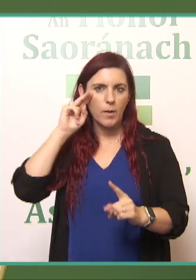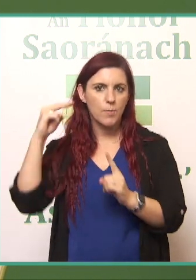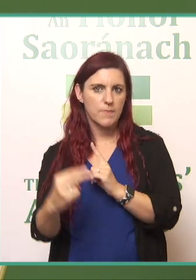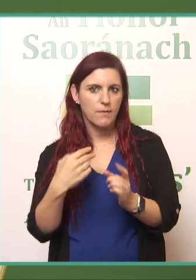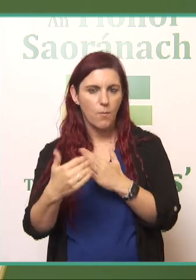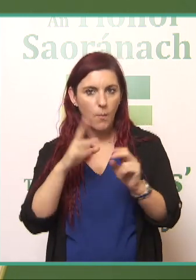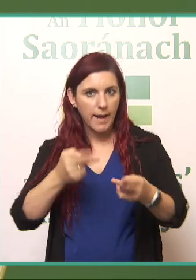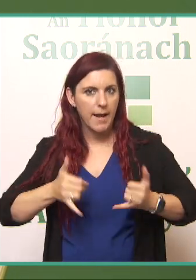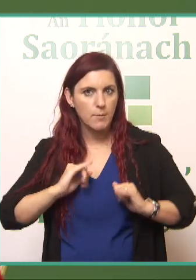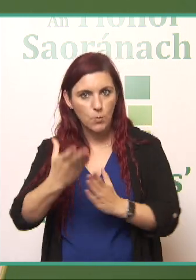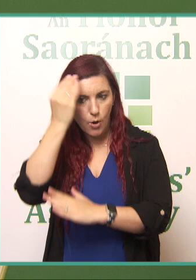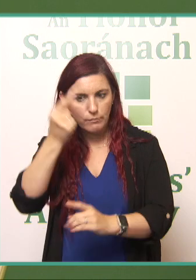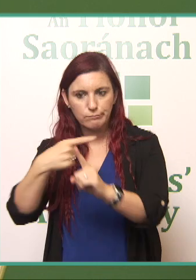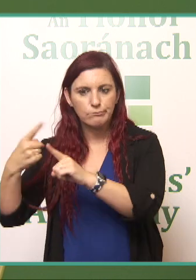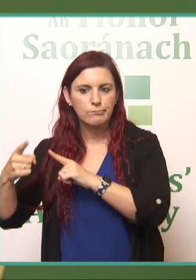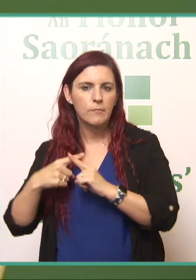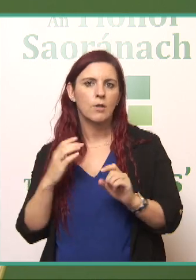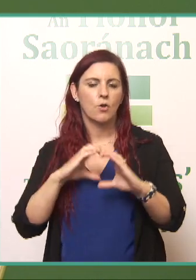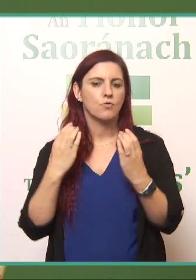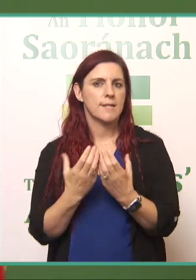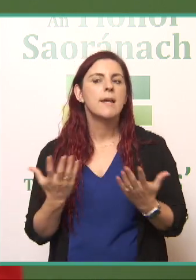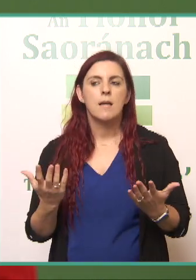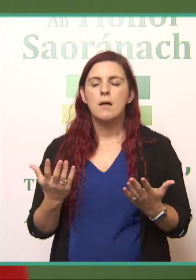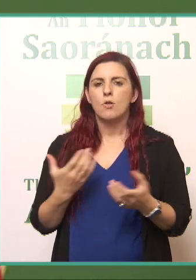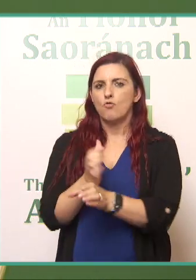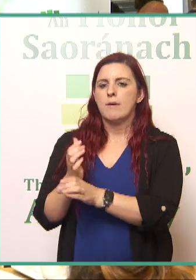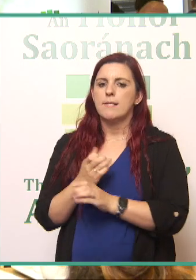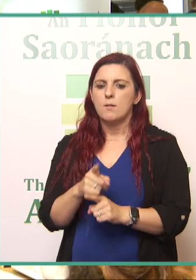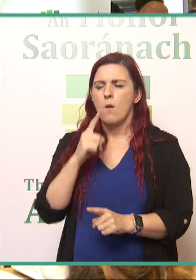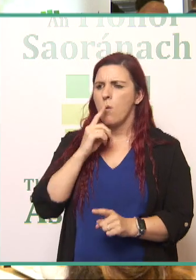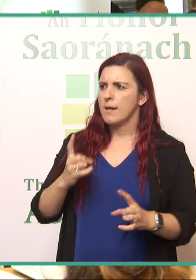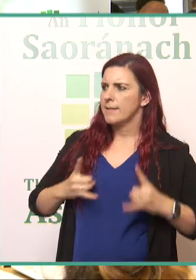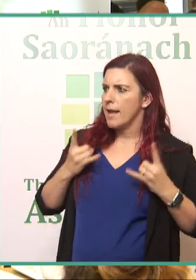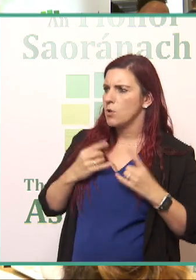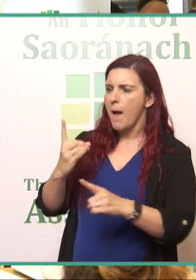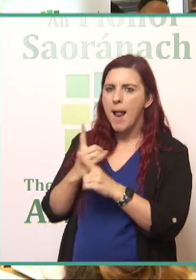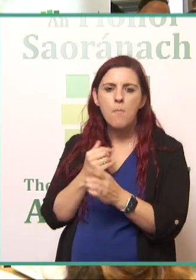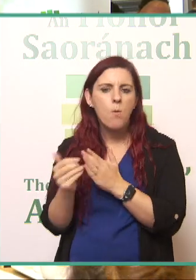learn from other countries and we are delighted that uh to help us with this we have Professor